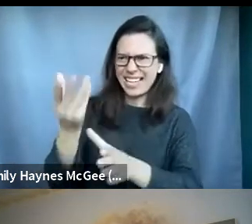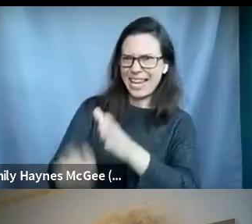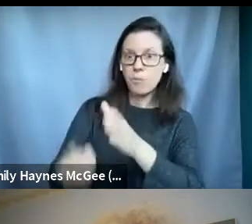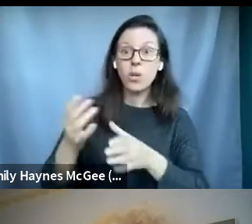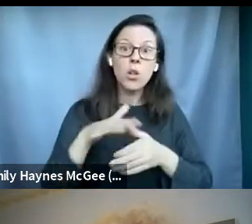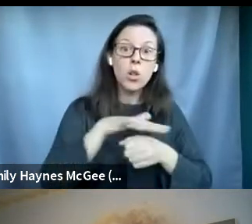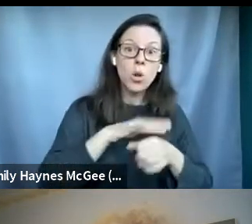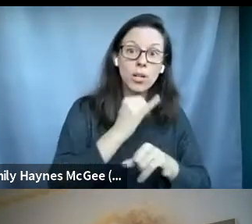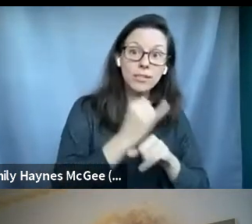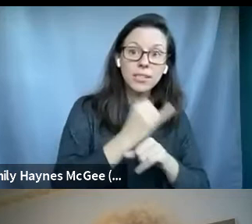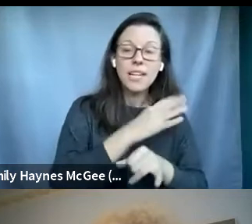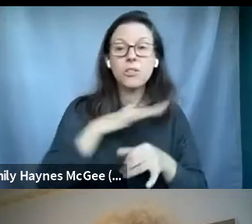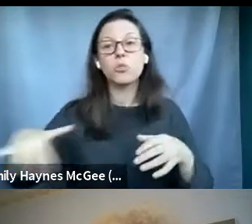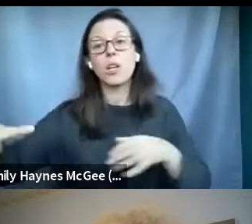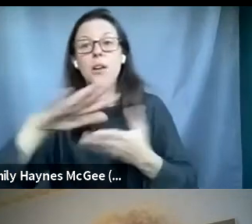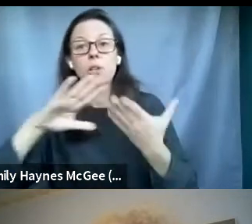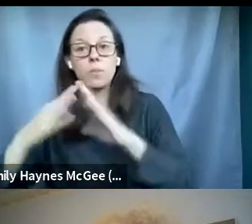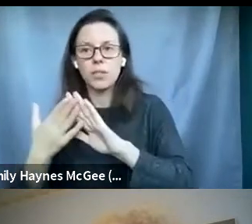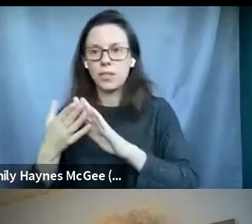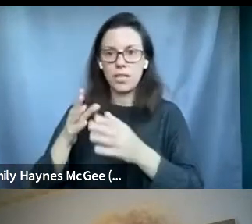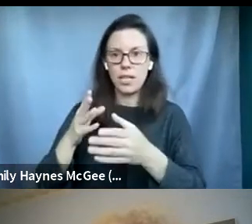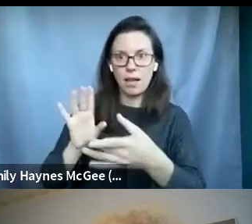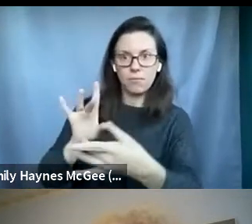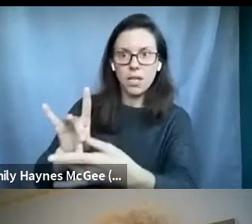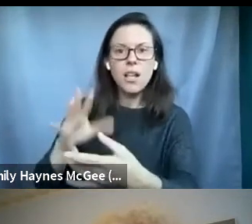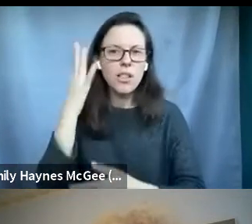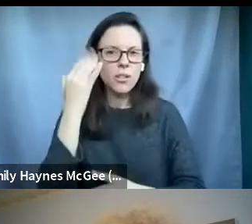communities which is why we decided to hold it as MICA and the Ynot lot because that's